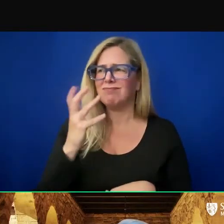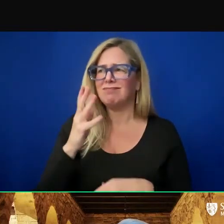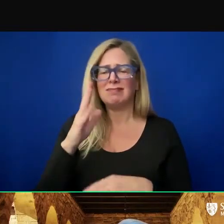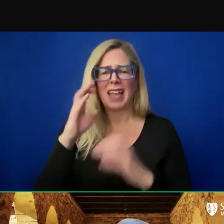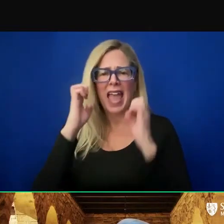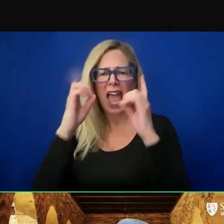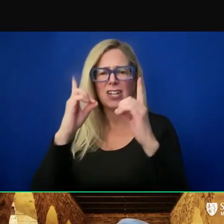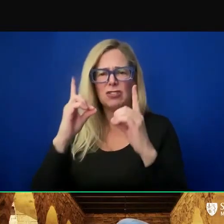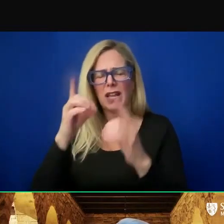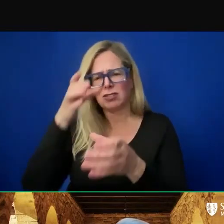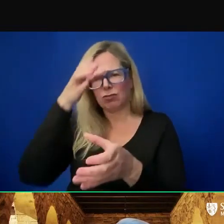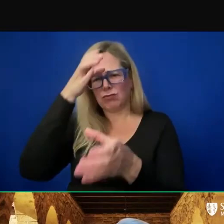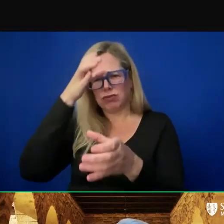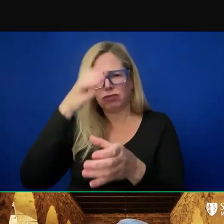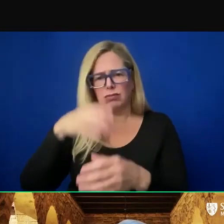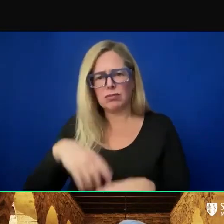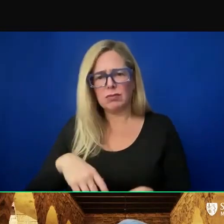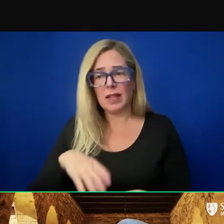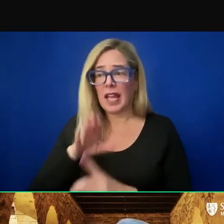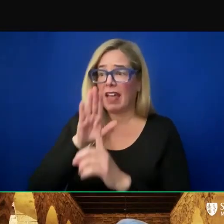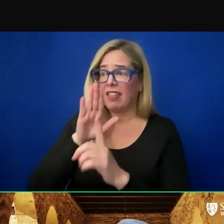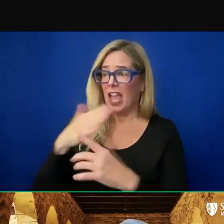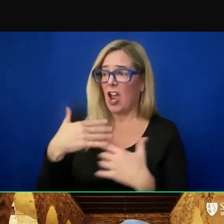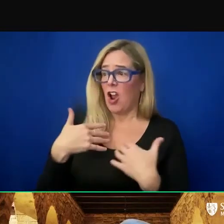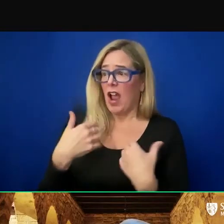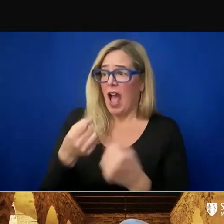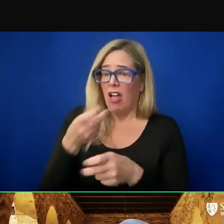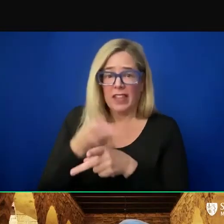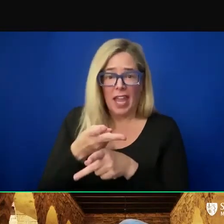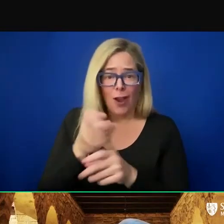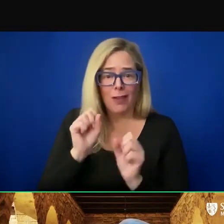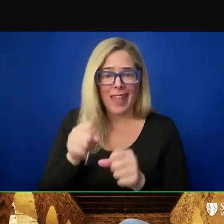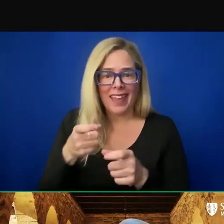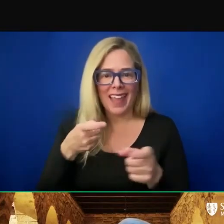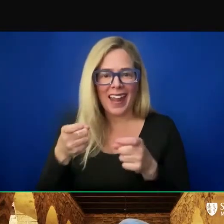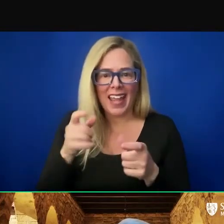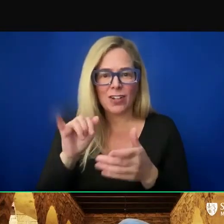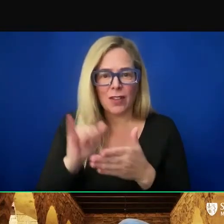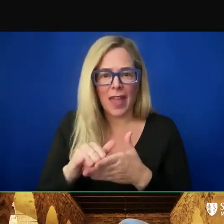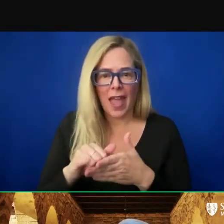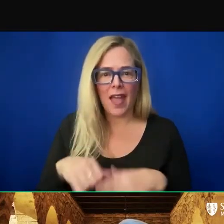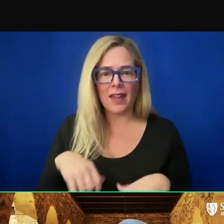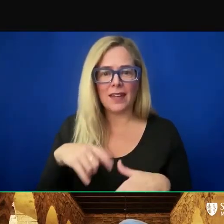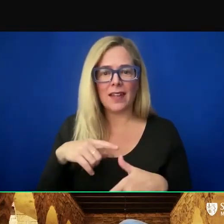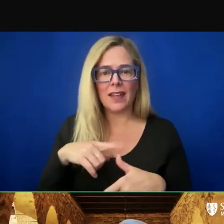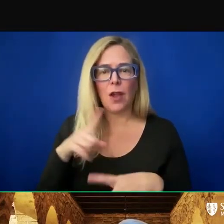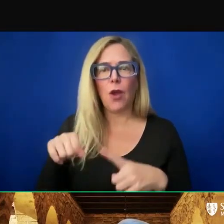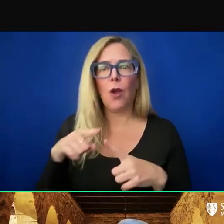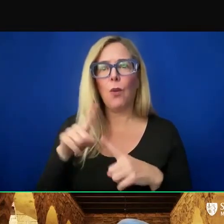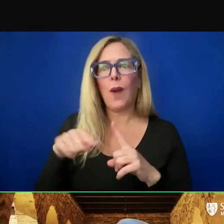they can handle it. The minute the healthcare is not vanilla, they need a